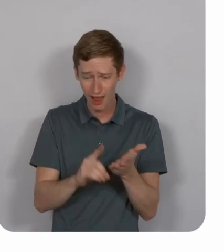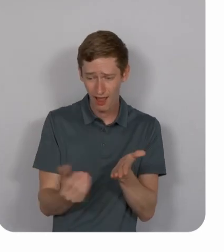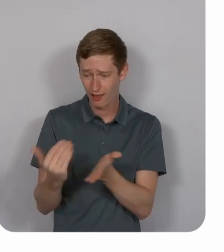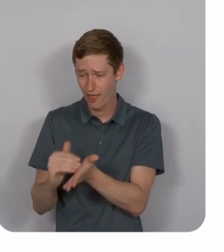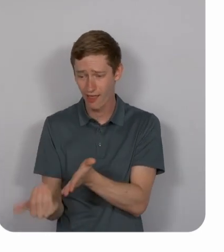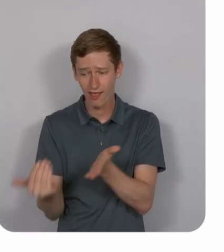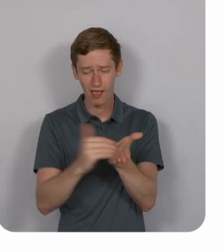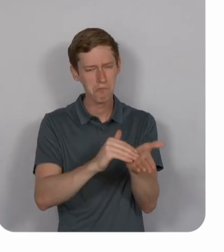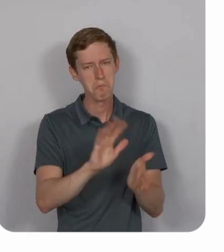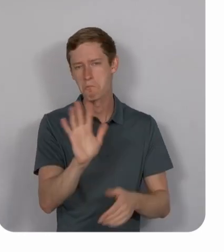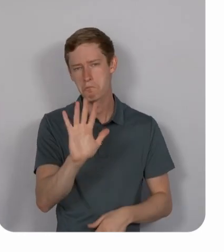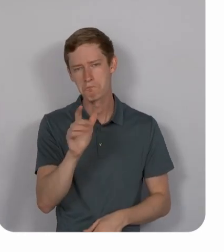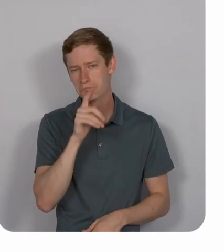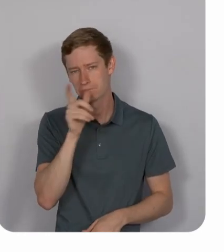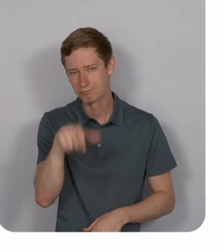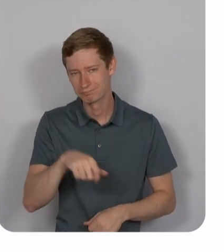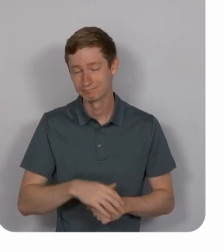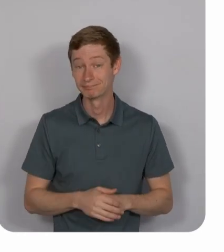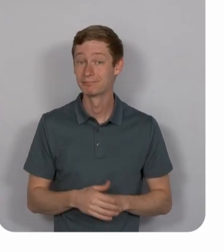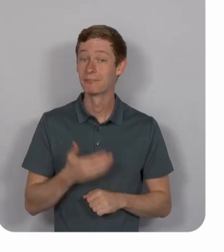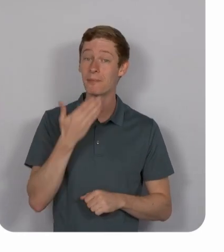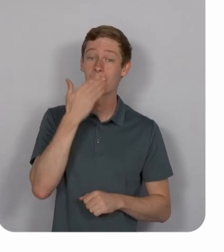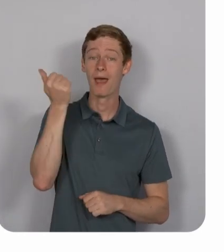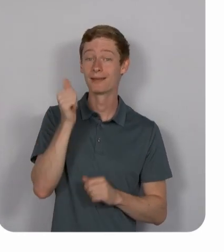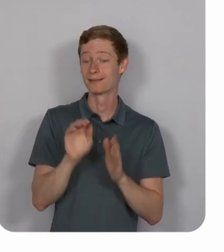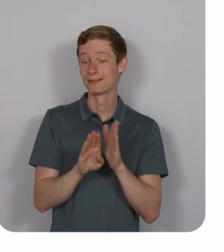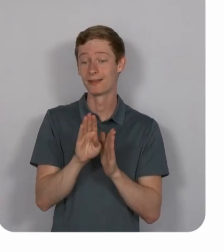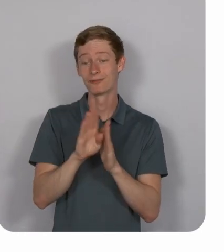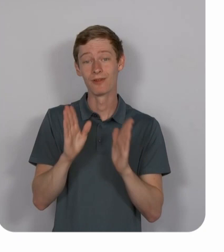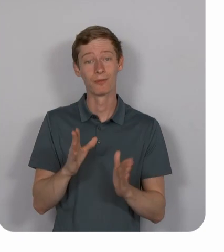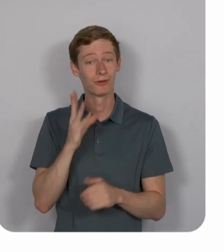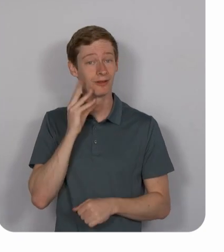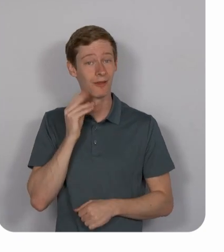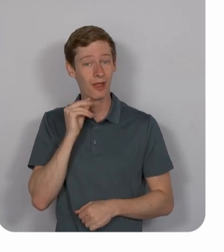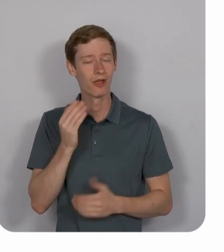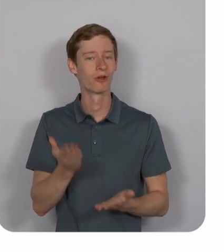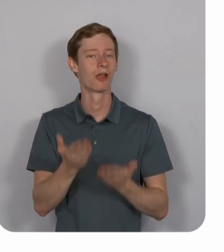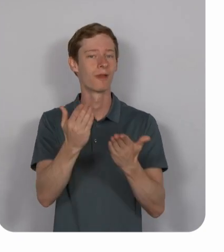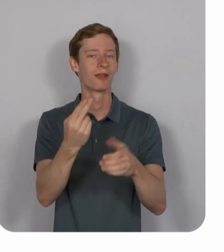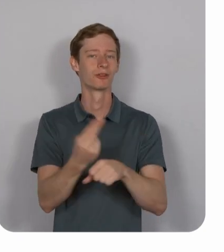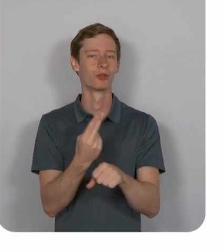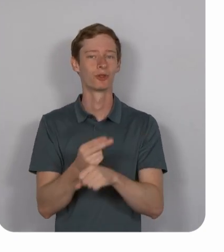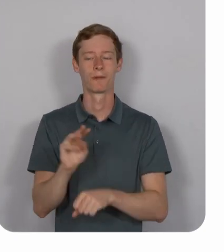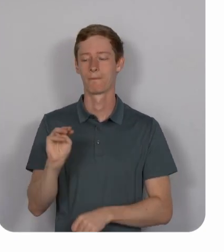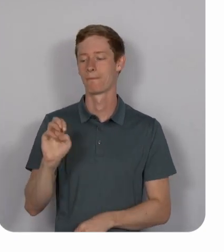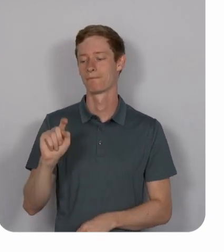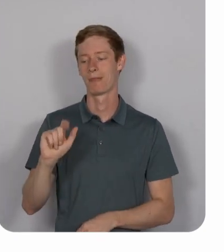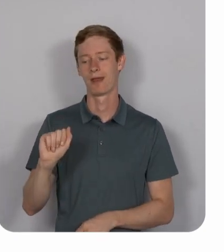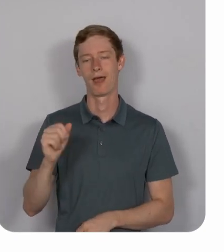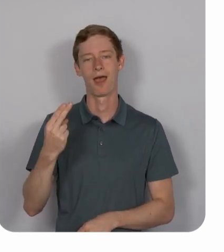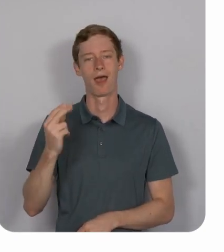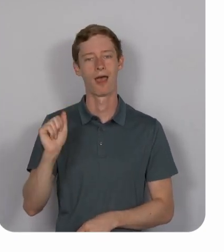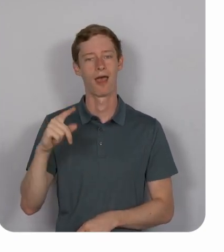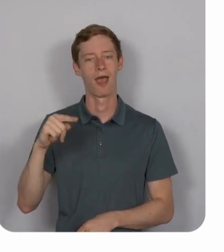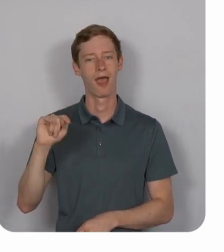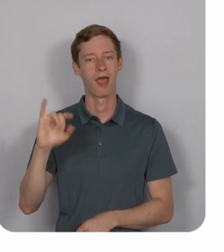For the best developer experience, we recommend using Meta Haptic Studio. This application, released earlier this year,